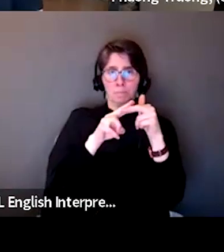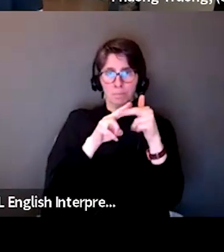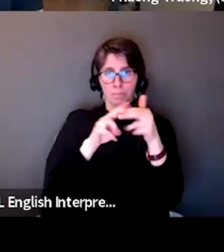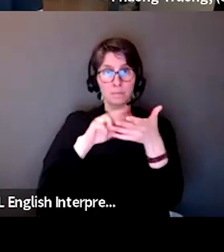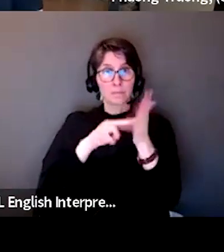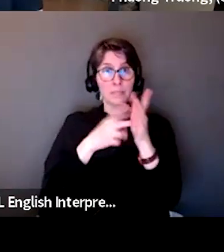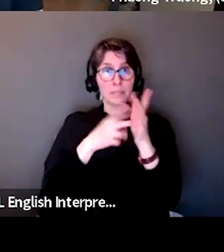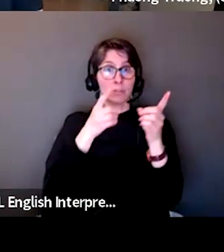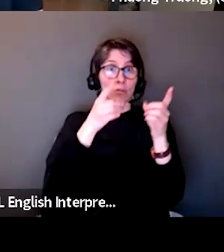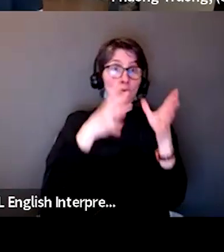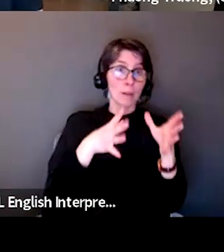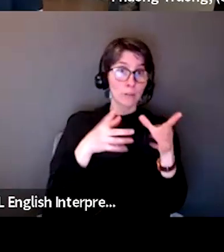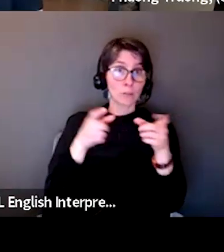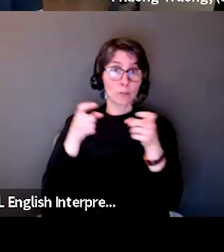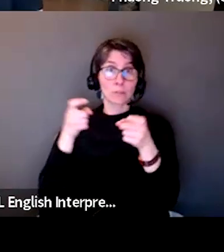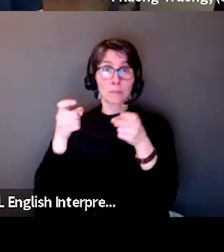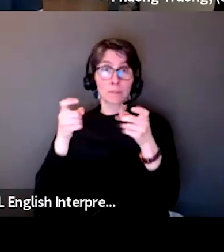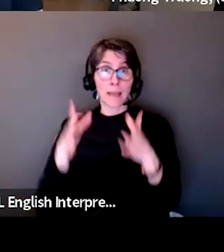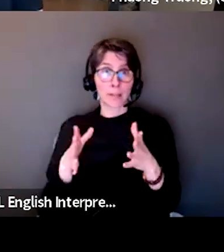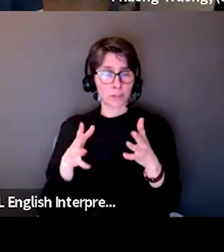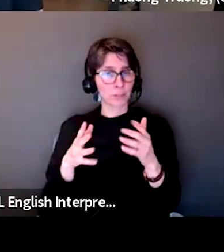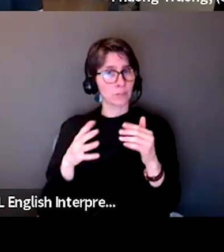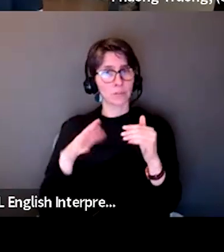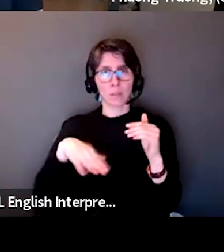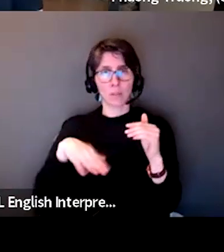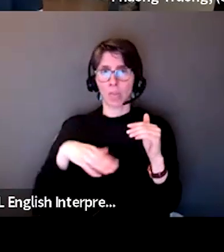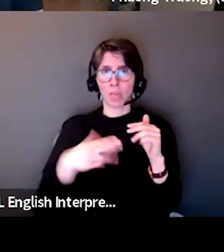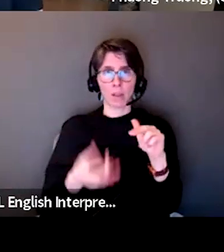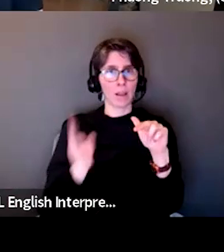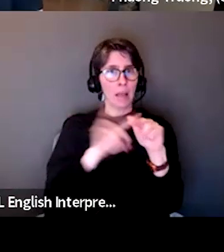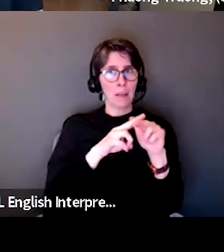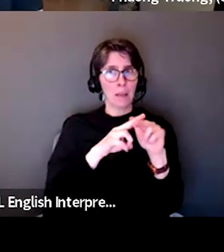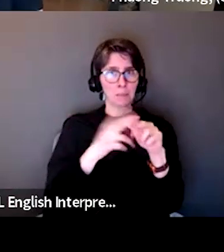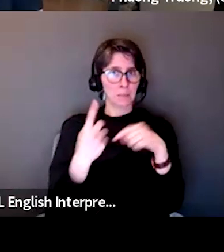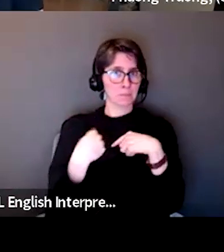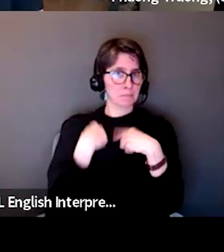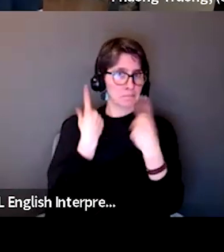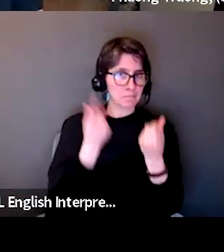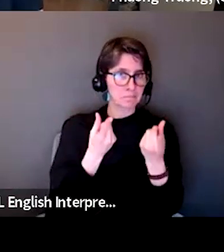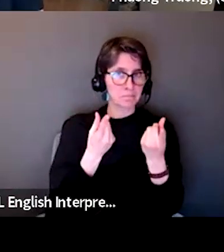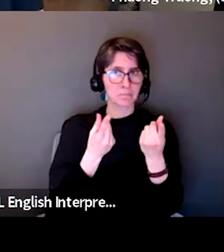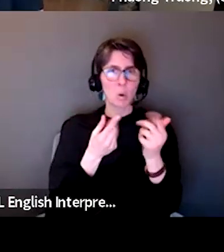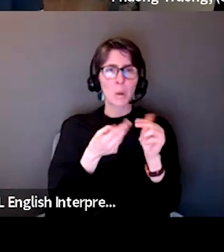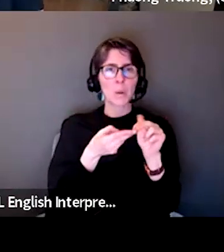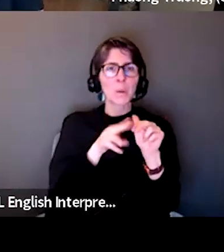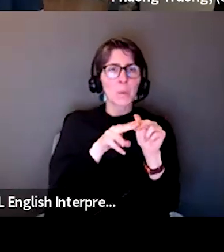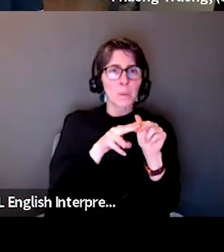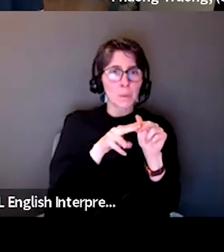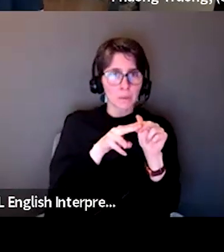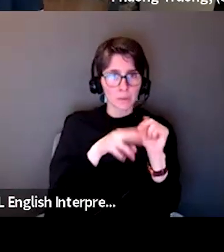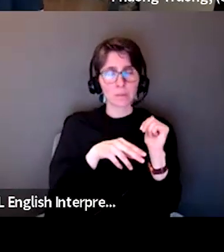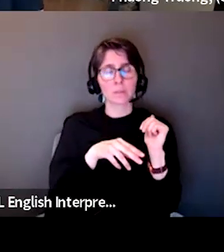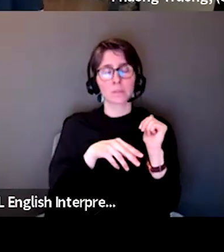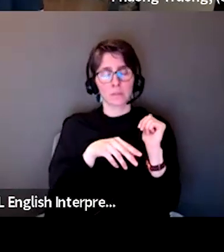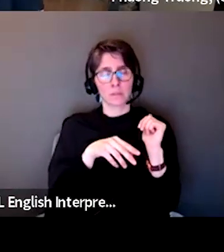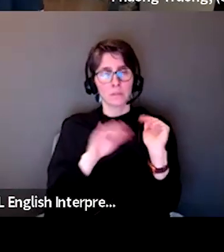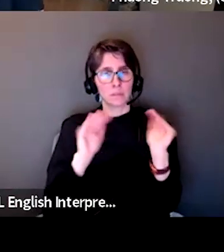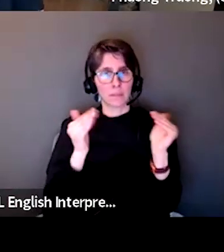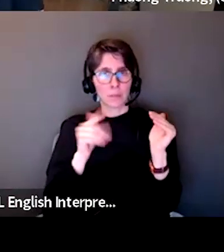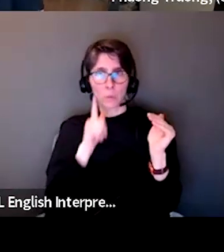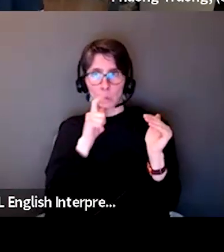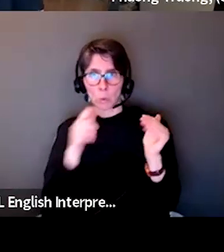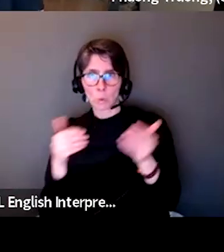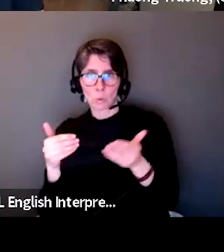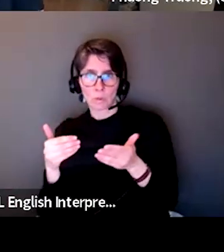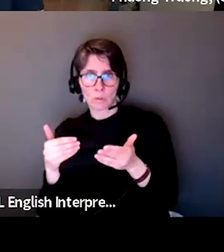and managers have not received increases or have received much smaller increases so that we would